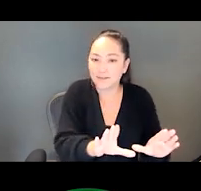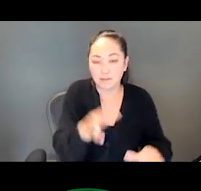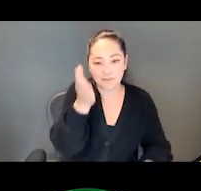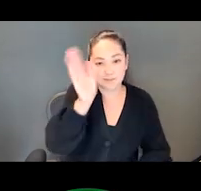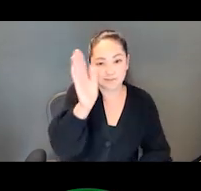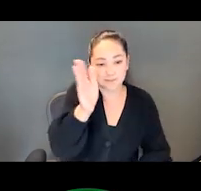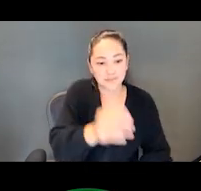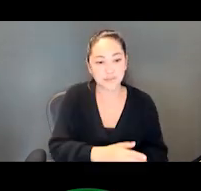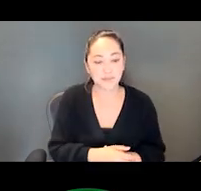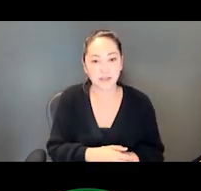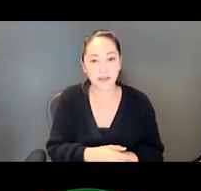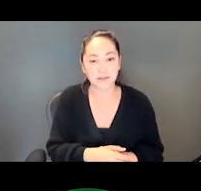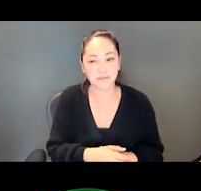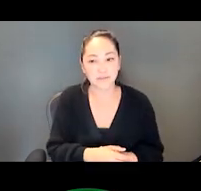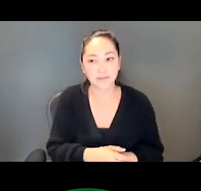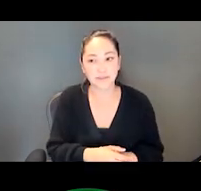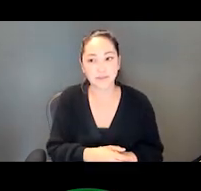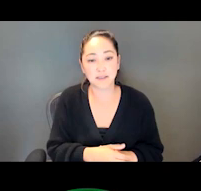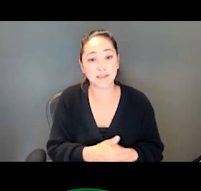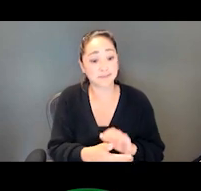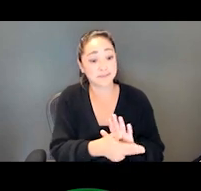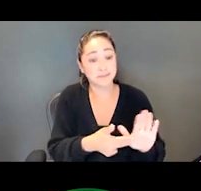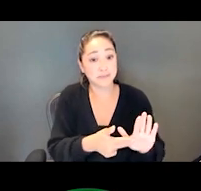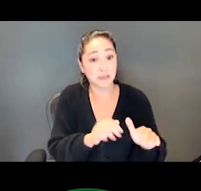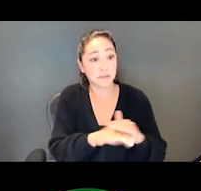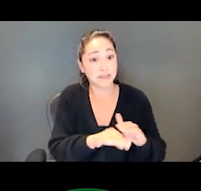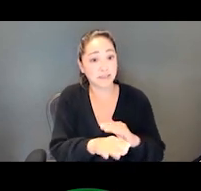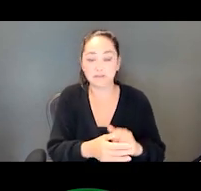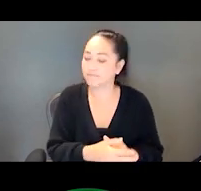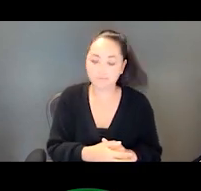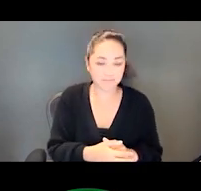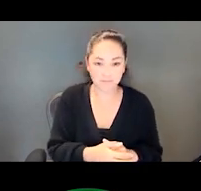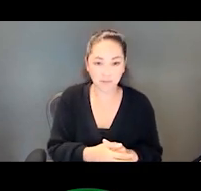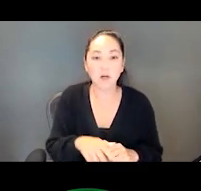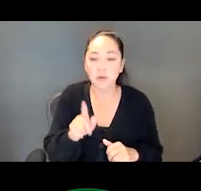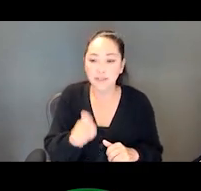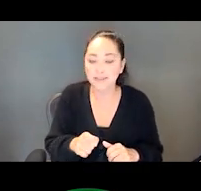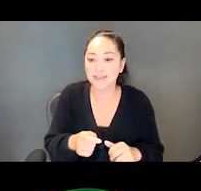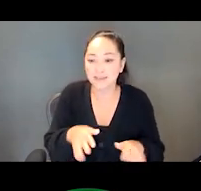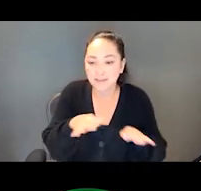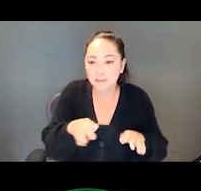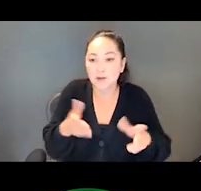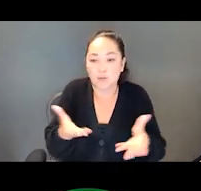So people have the freedom to choose what is needed. So my most memorable solution is